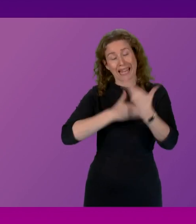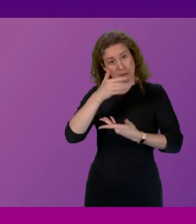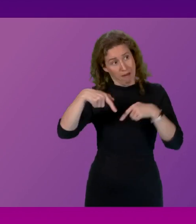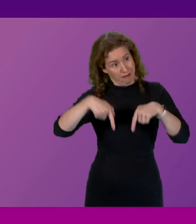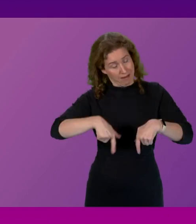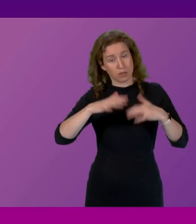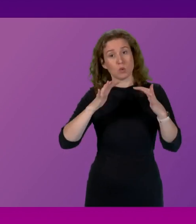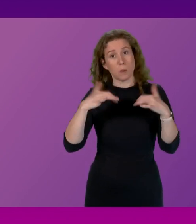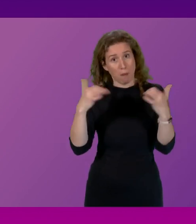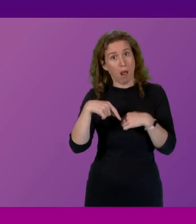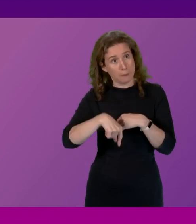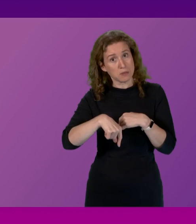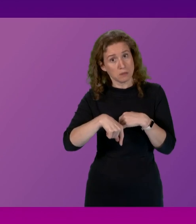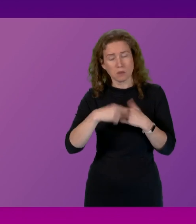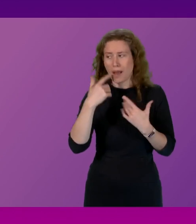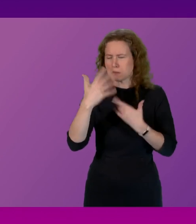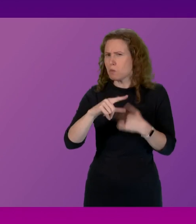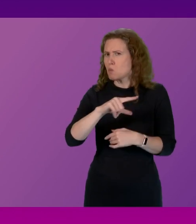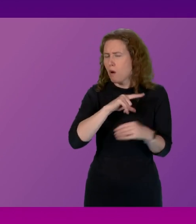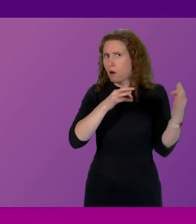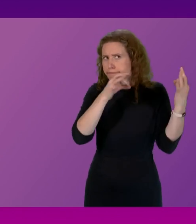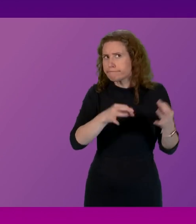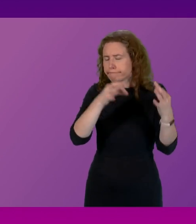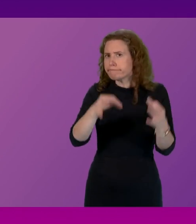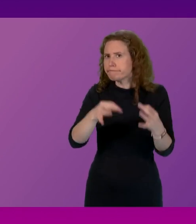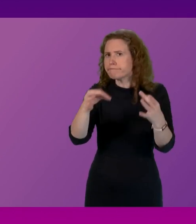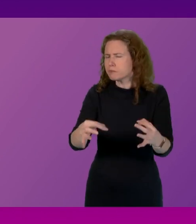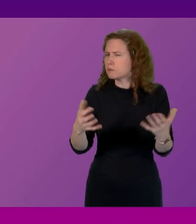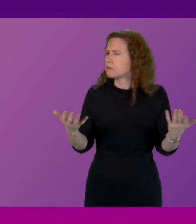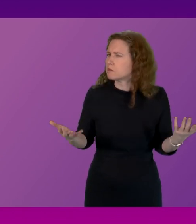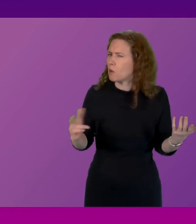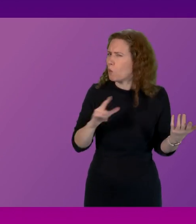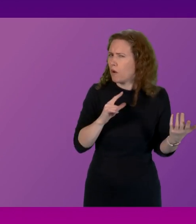Parliament in order to explain why there has been a further delay?